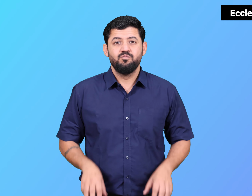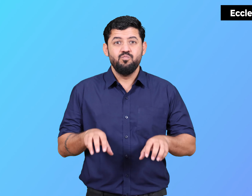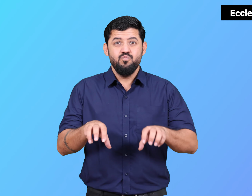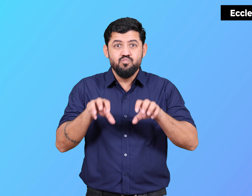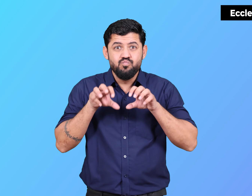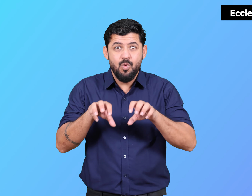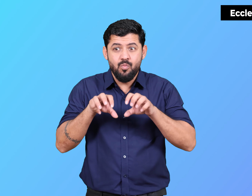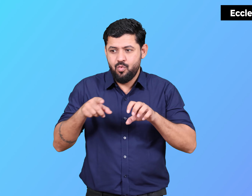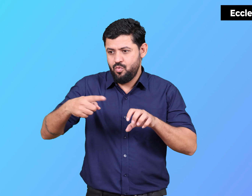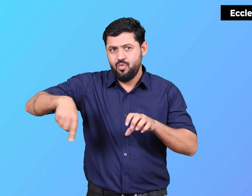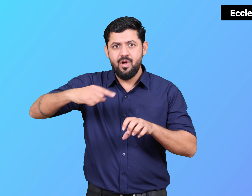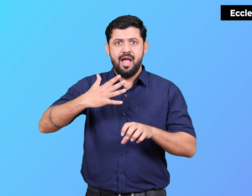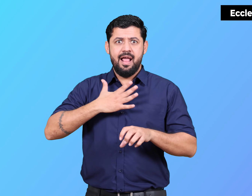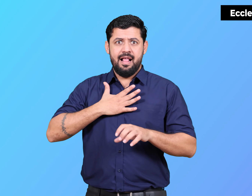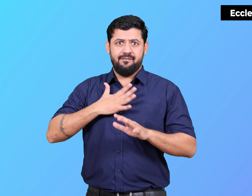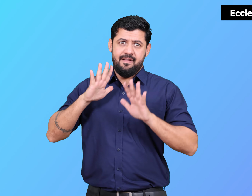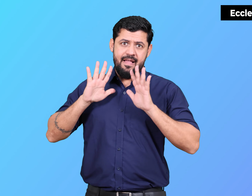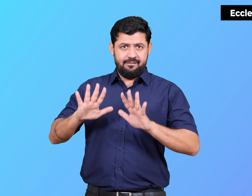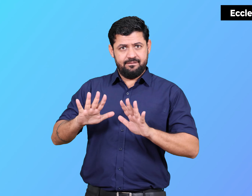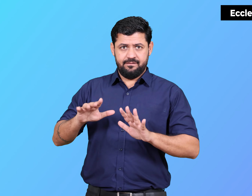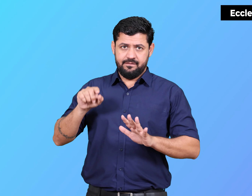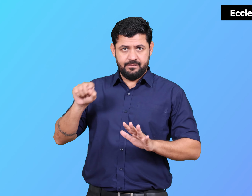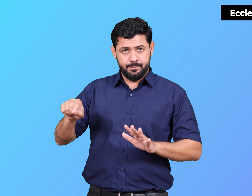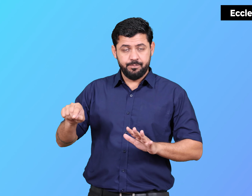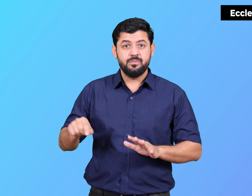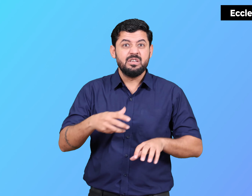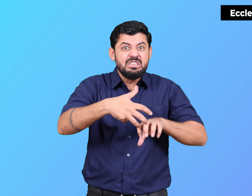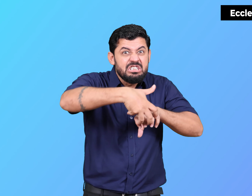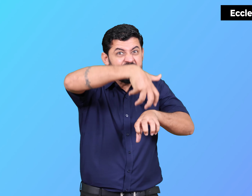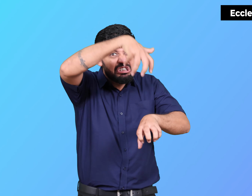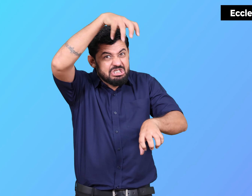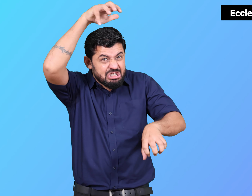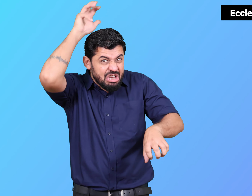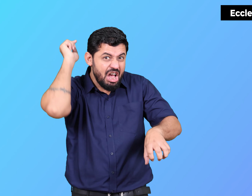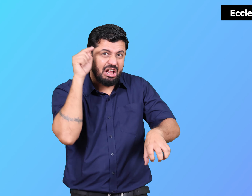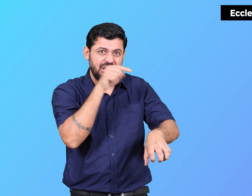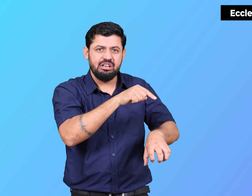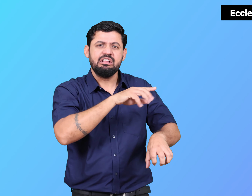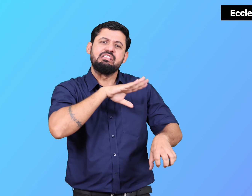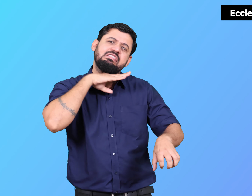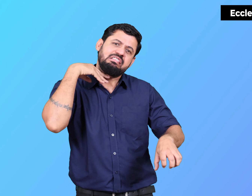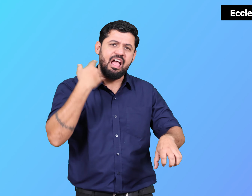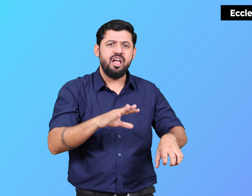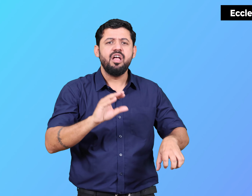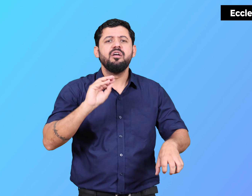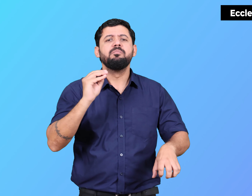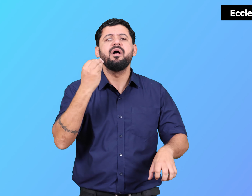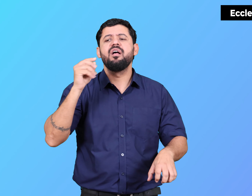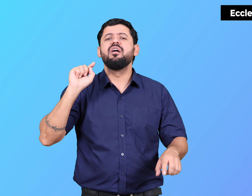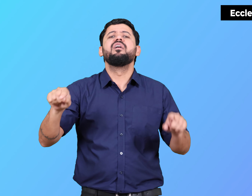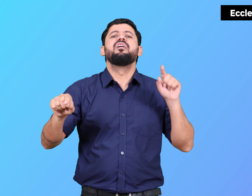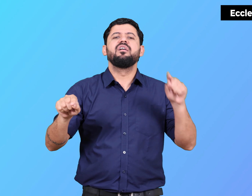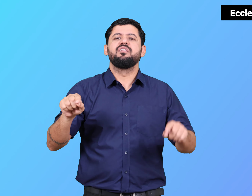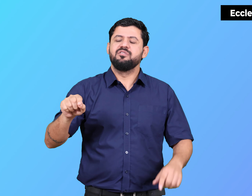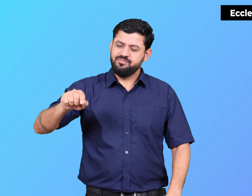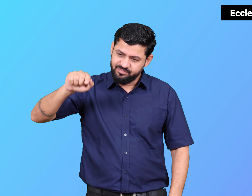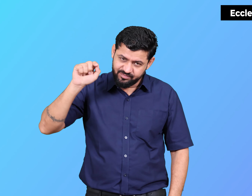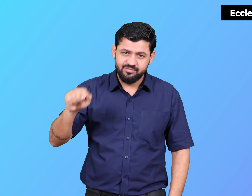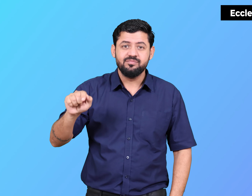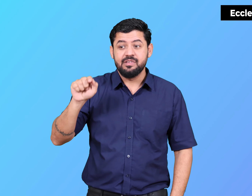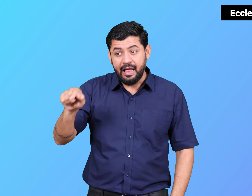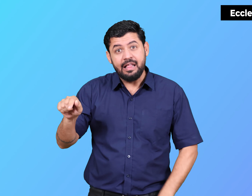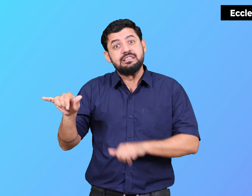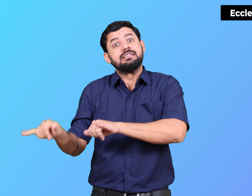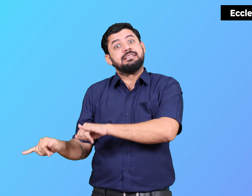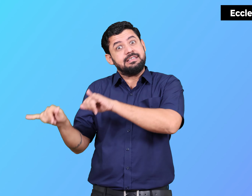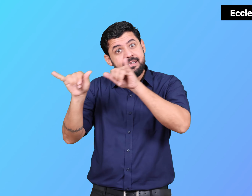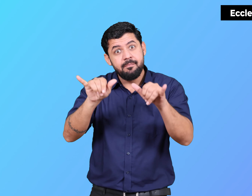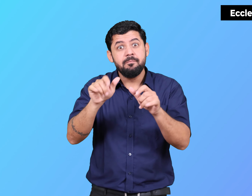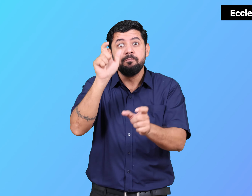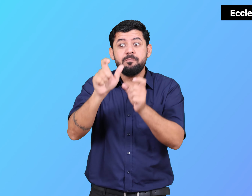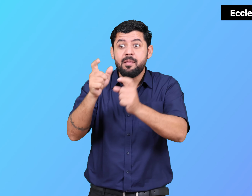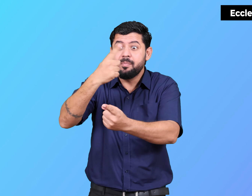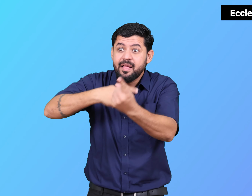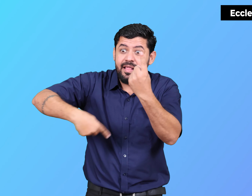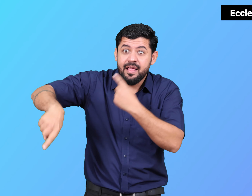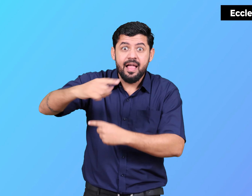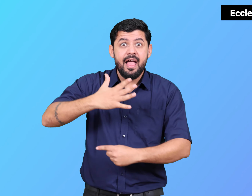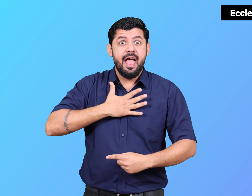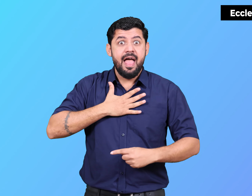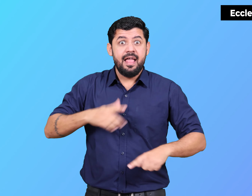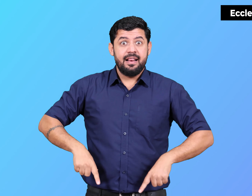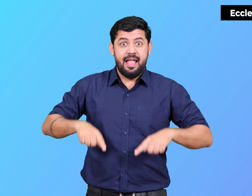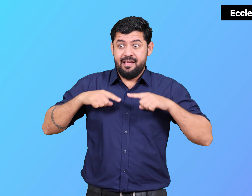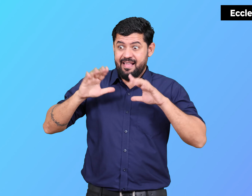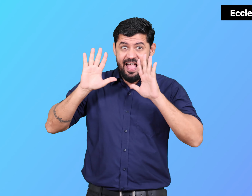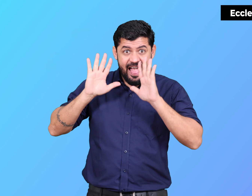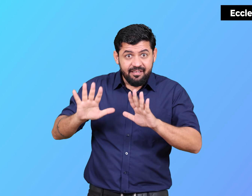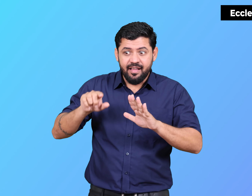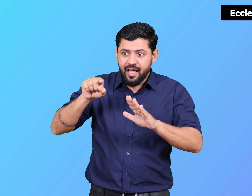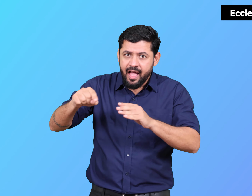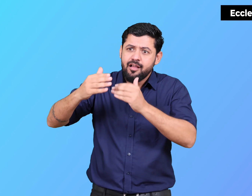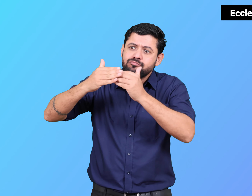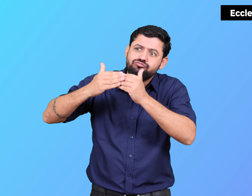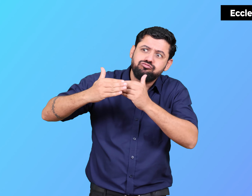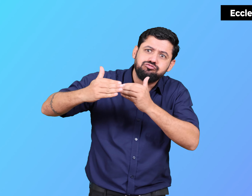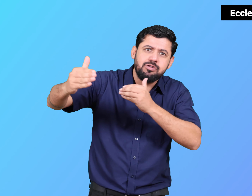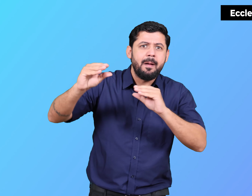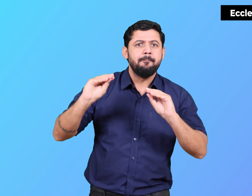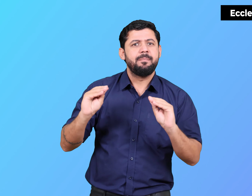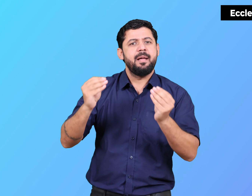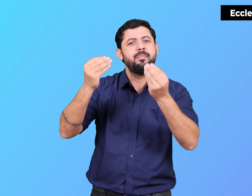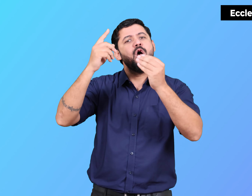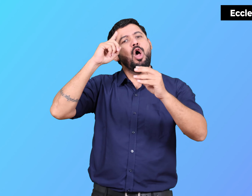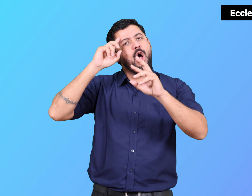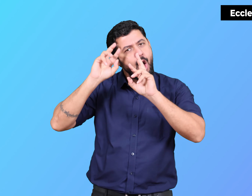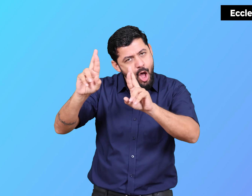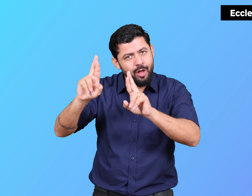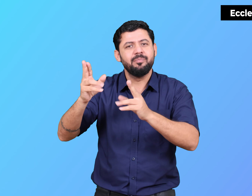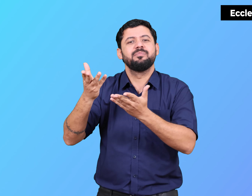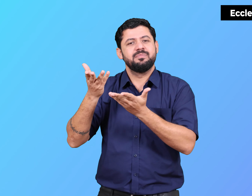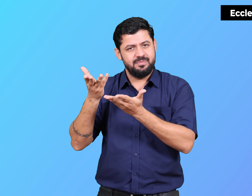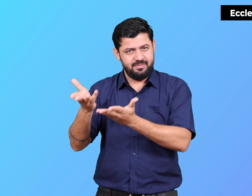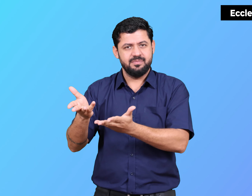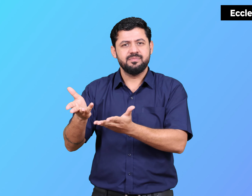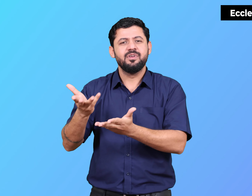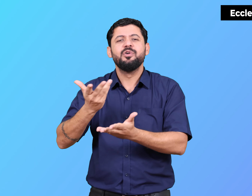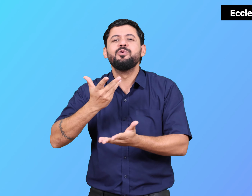There is hope for those who are still alive—it does not matter who they are. But this saying is true: A living dog is better than a dead lion.